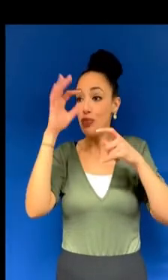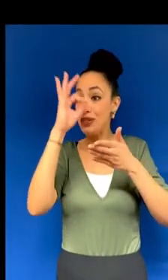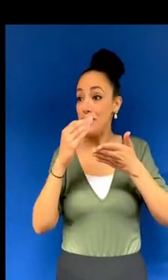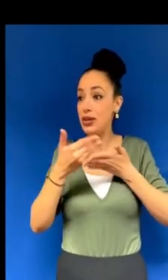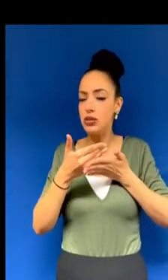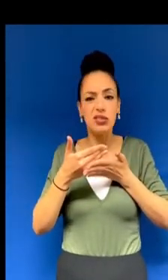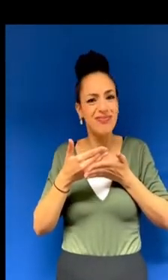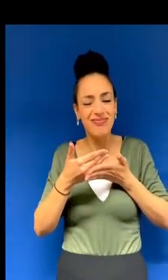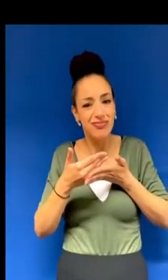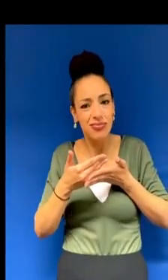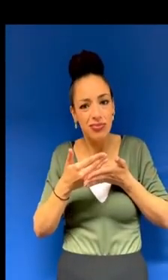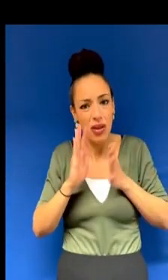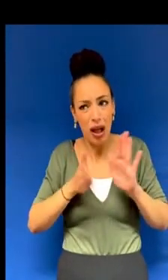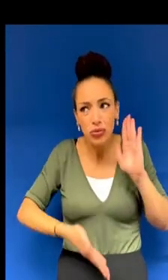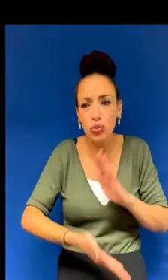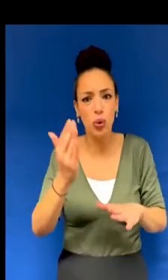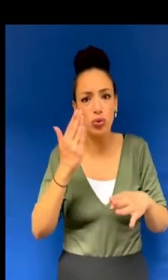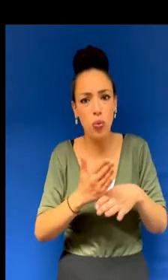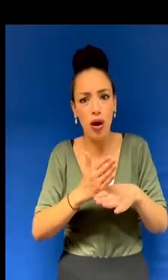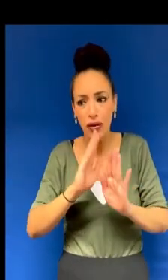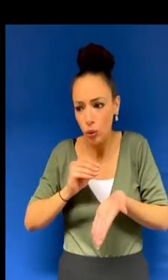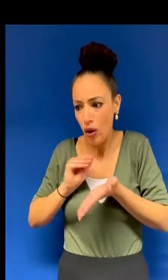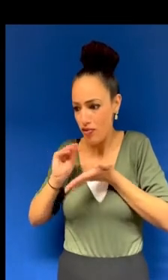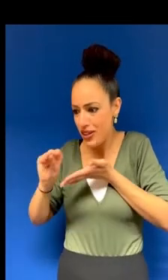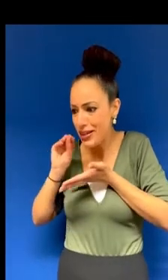People that know that there's a pandemic outside, there's people wearing masks, but the mask isn't